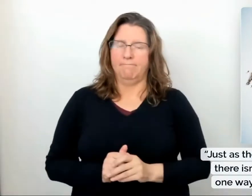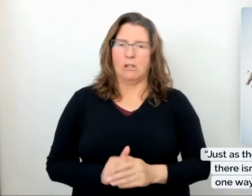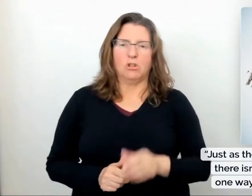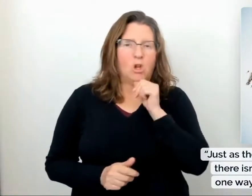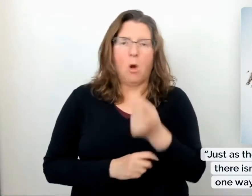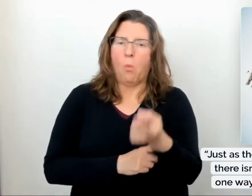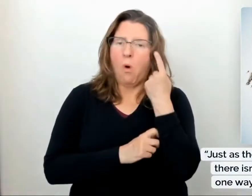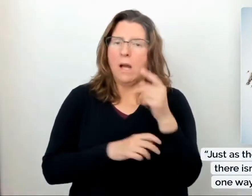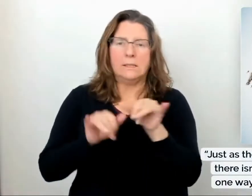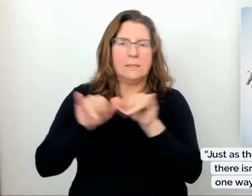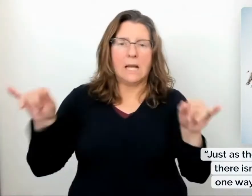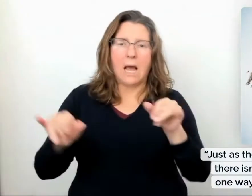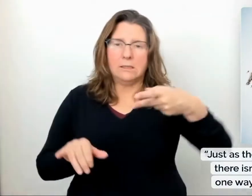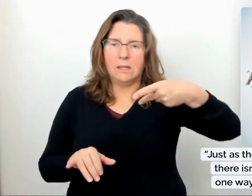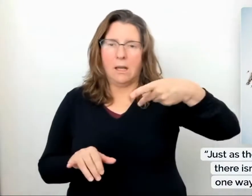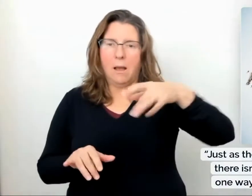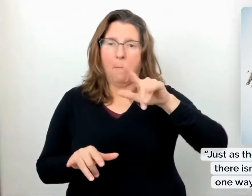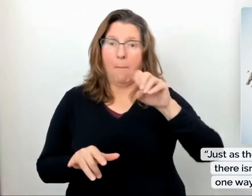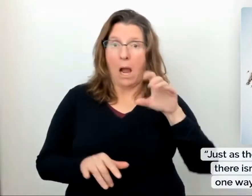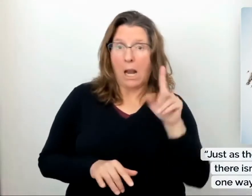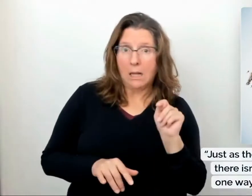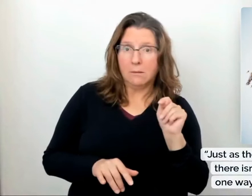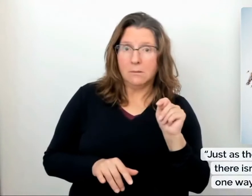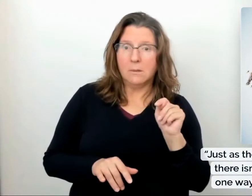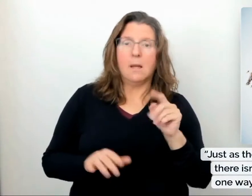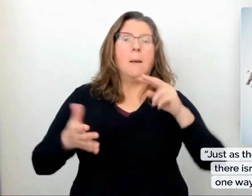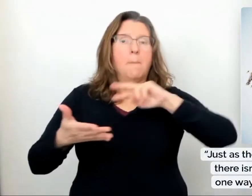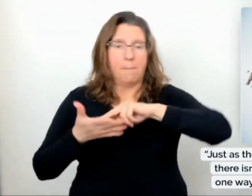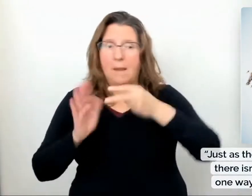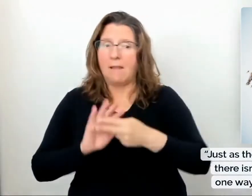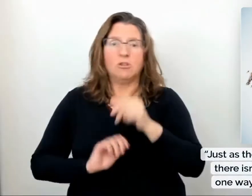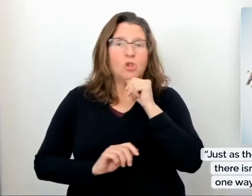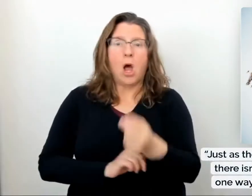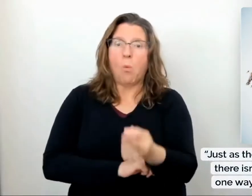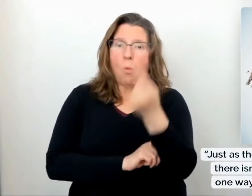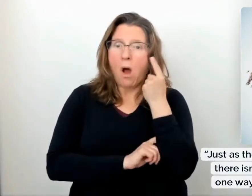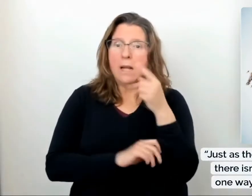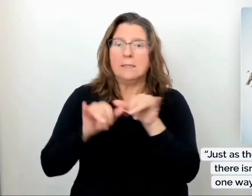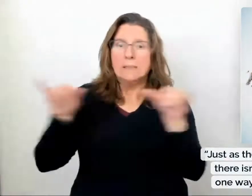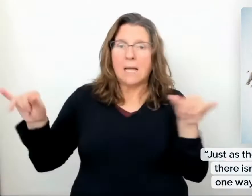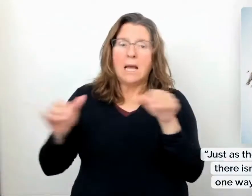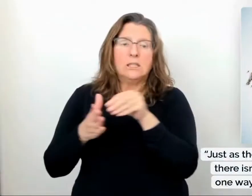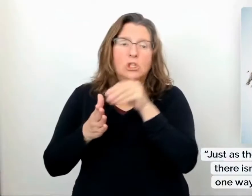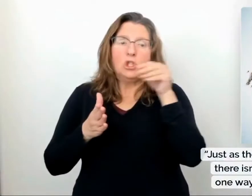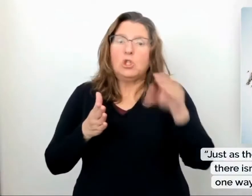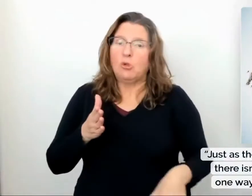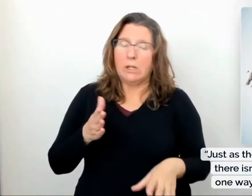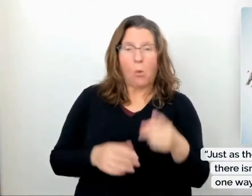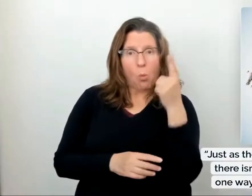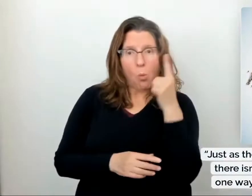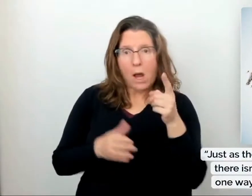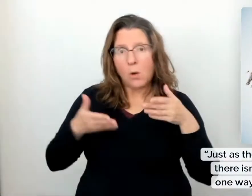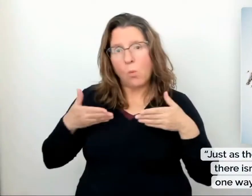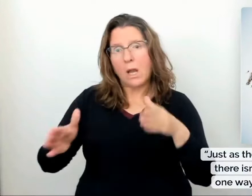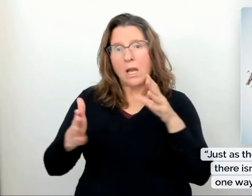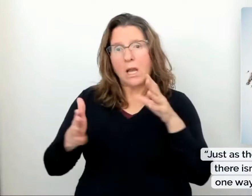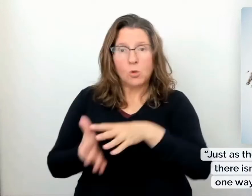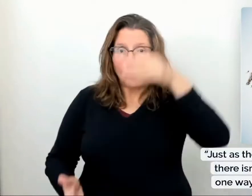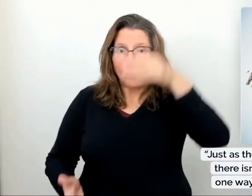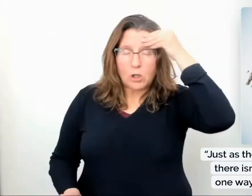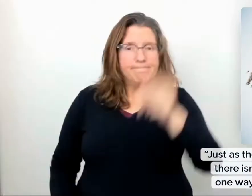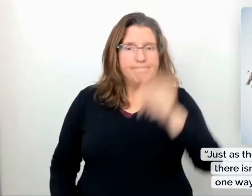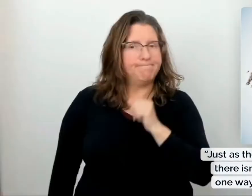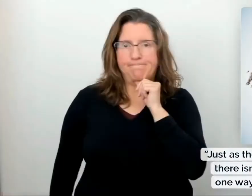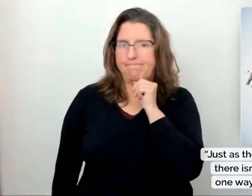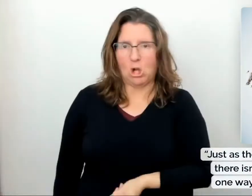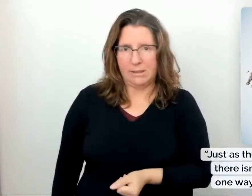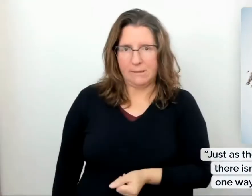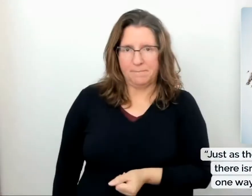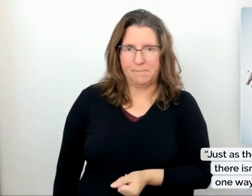Just as there isn't one-size for pilots, there aren't one-size students, or one way to learn.